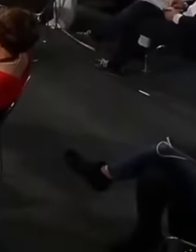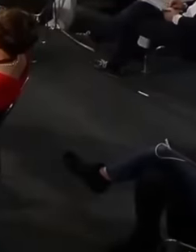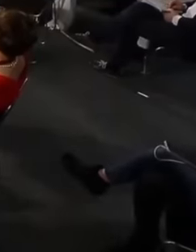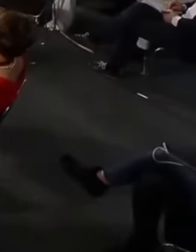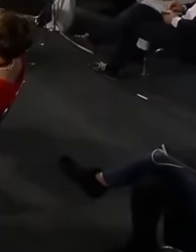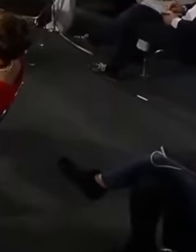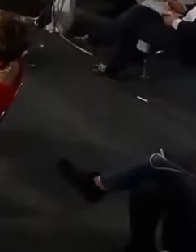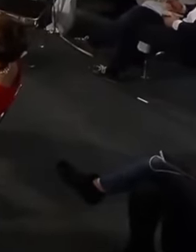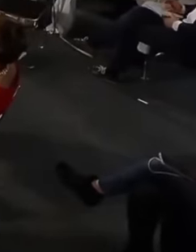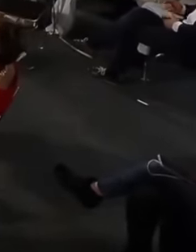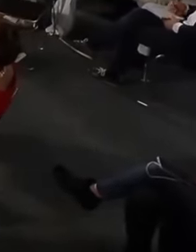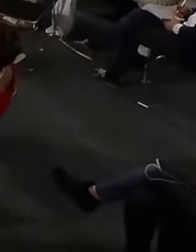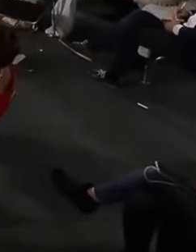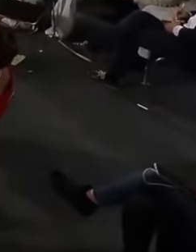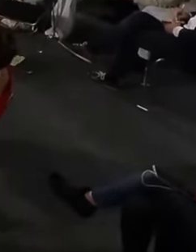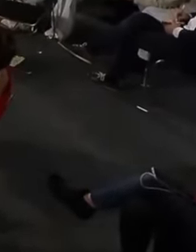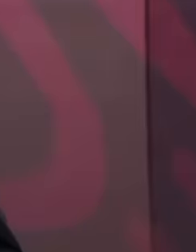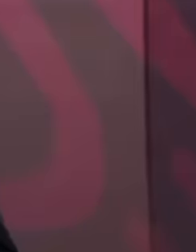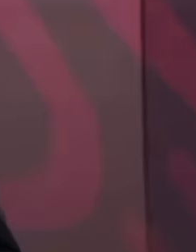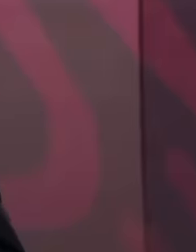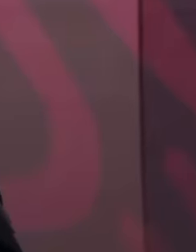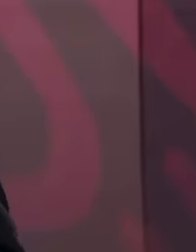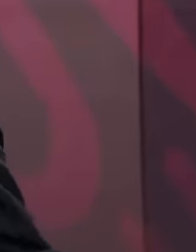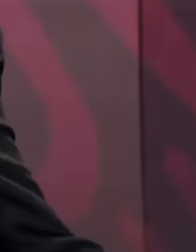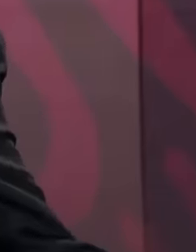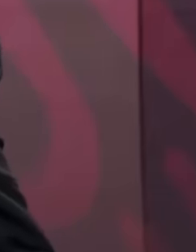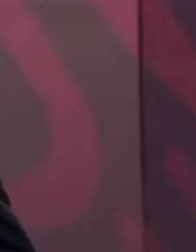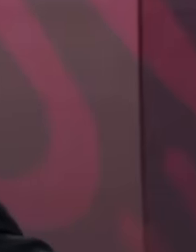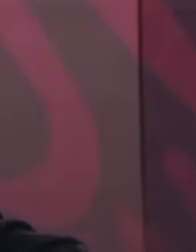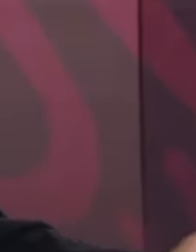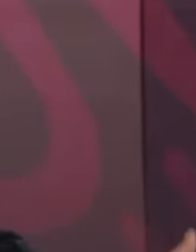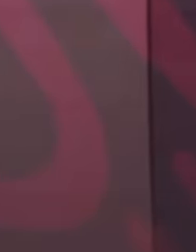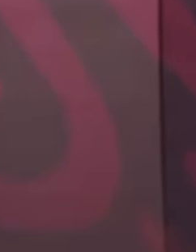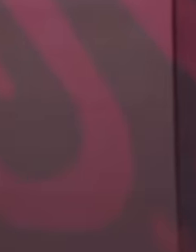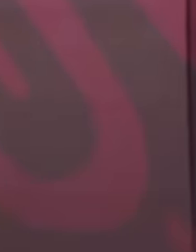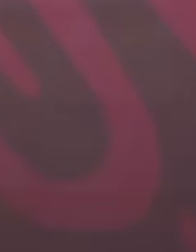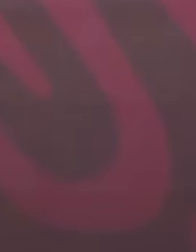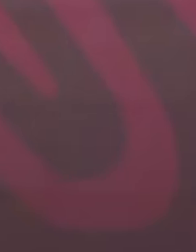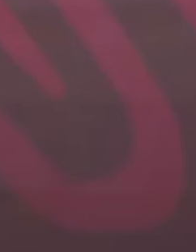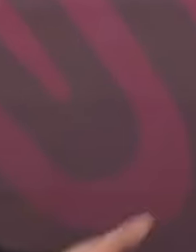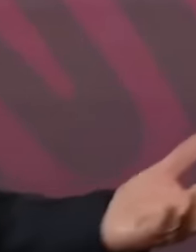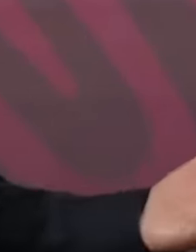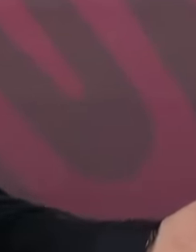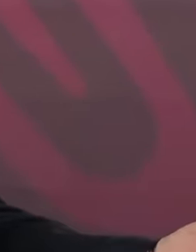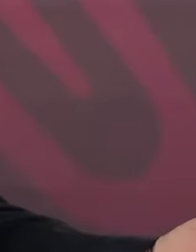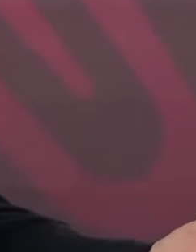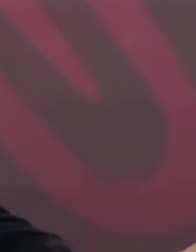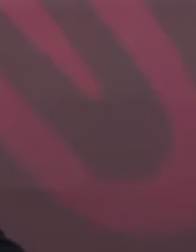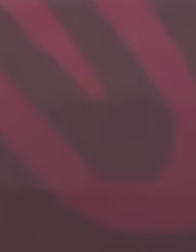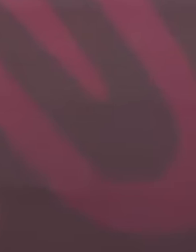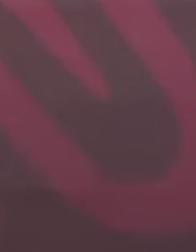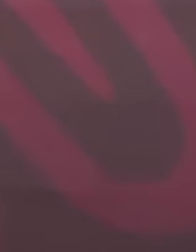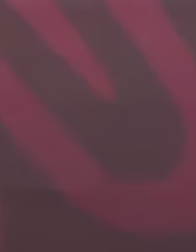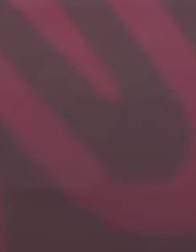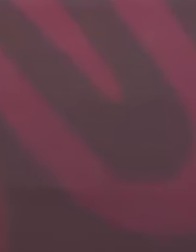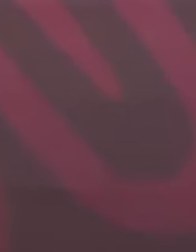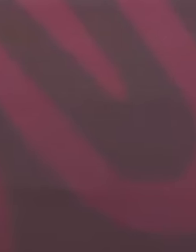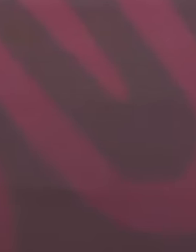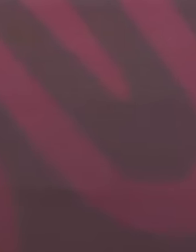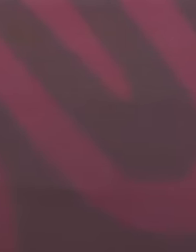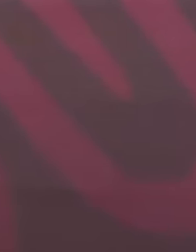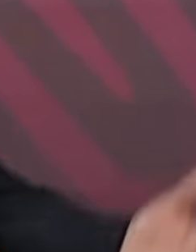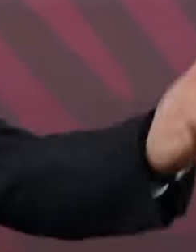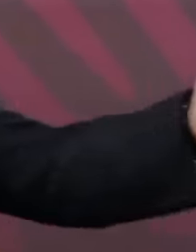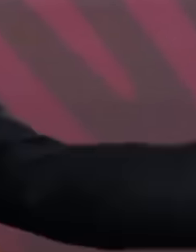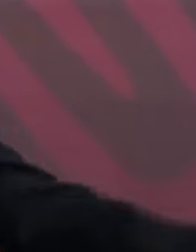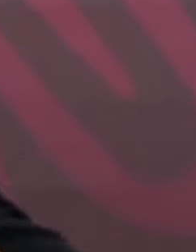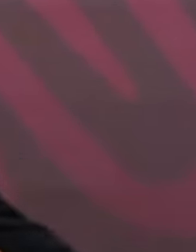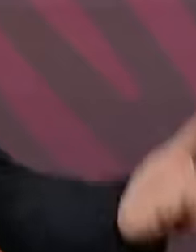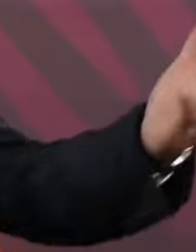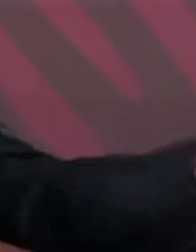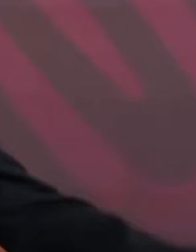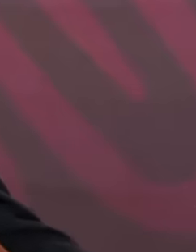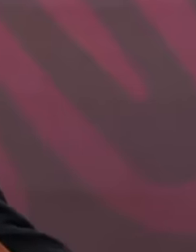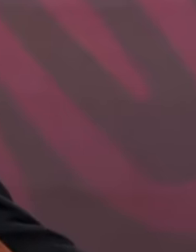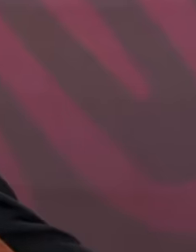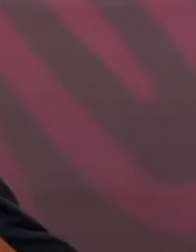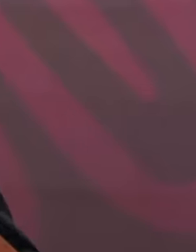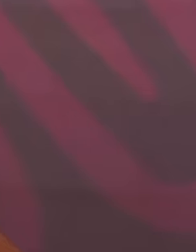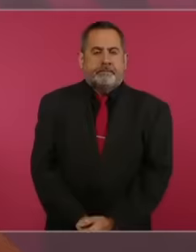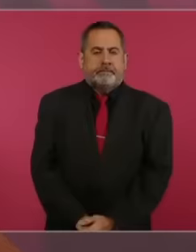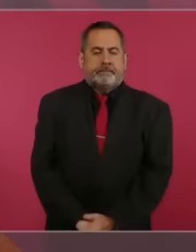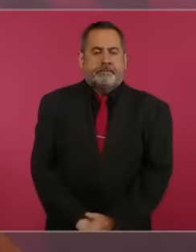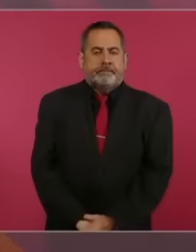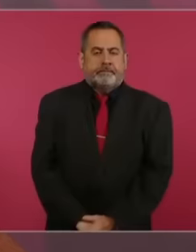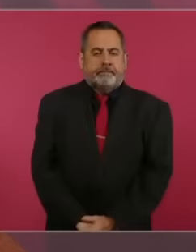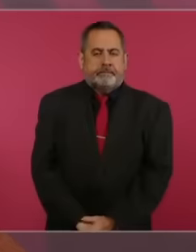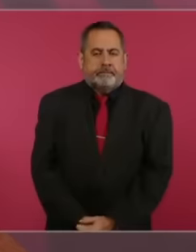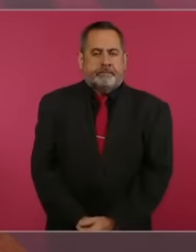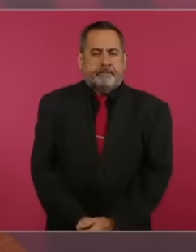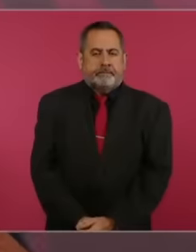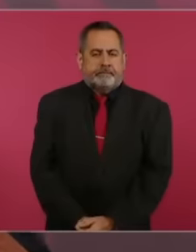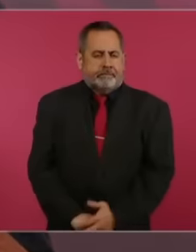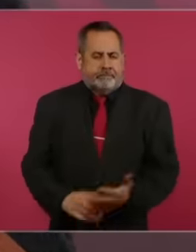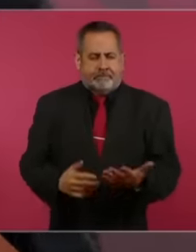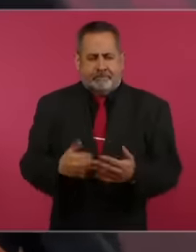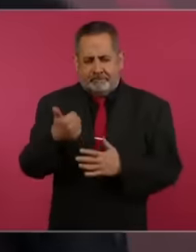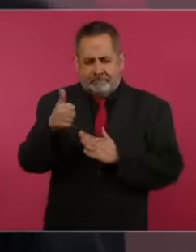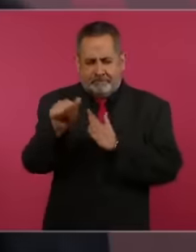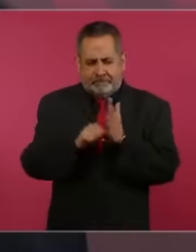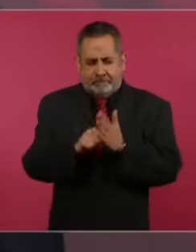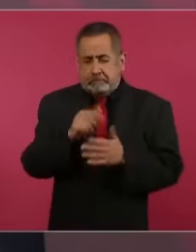because there is no way that 6 months are not going to resolve such an important issue. How is it not going to be important